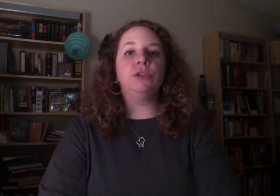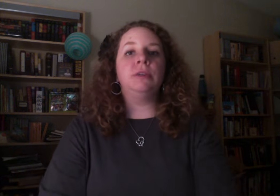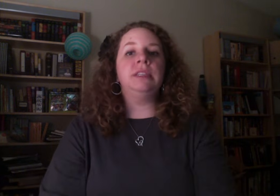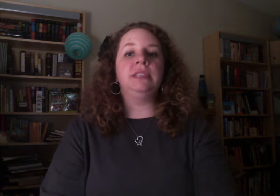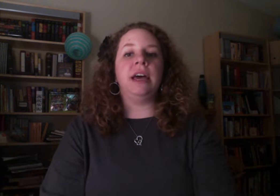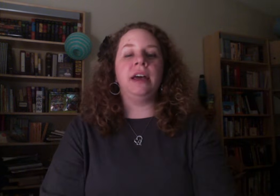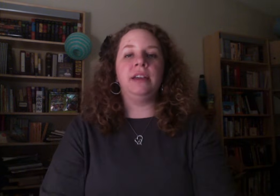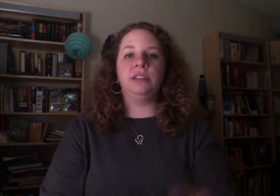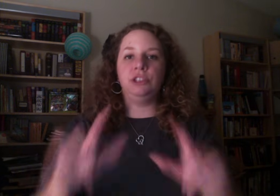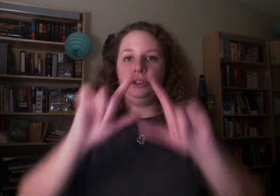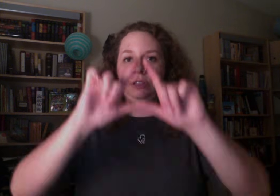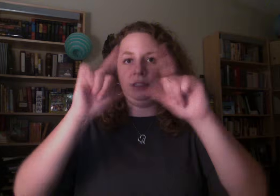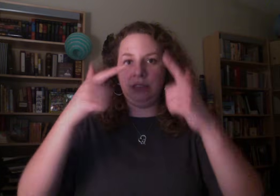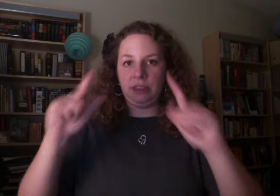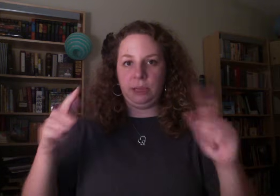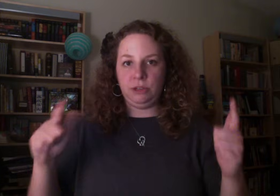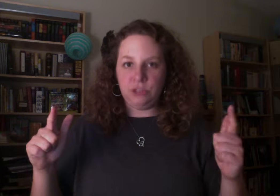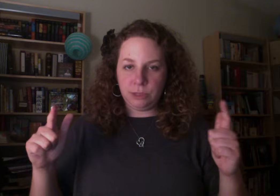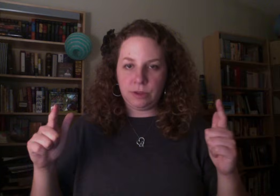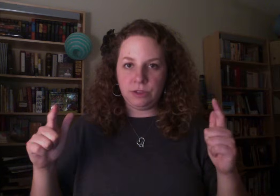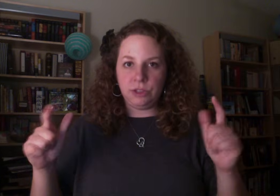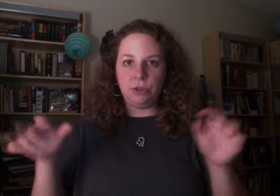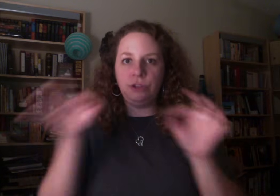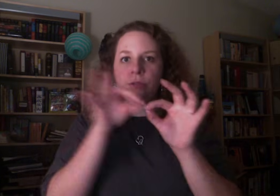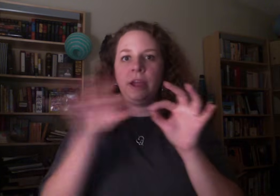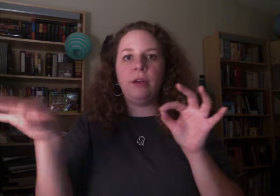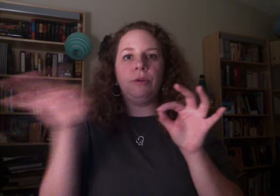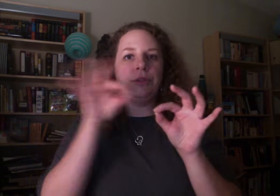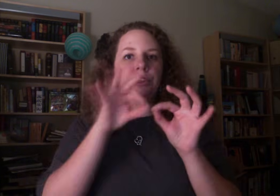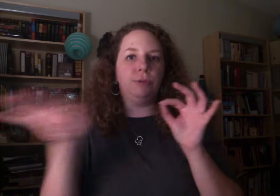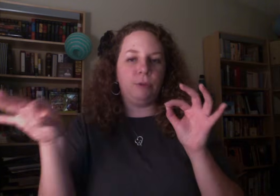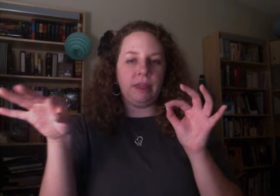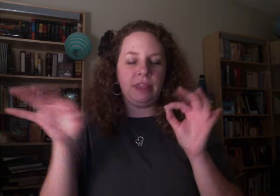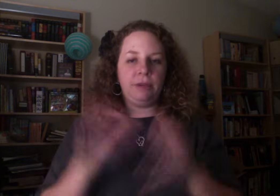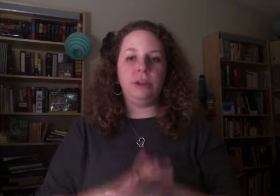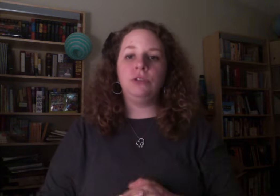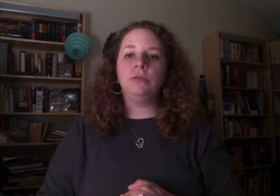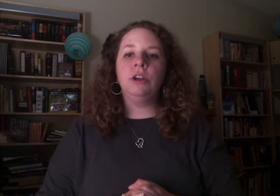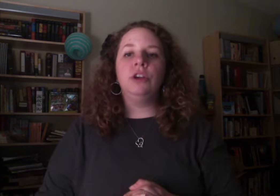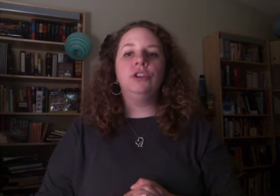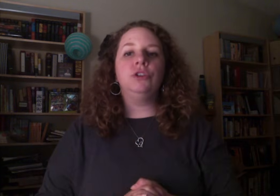So it says, so you can sign LANGUAGE this way, this is the older way, and the newer way LANGUAGE.